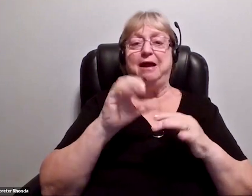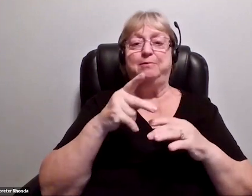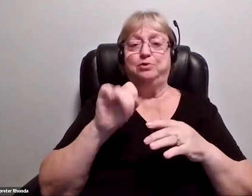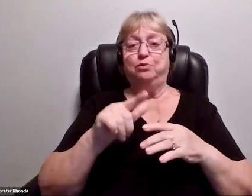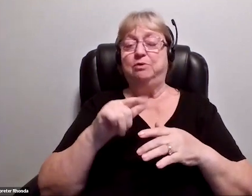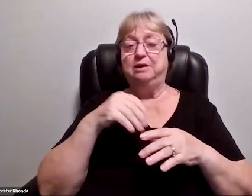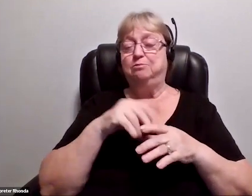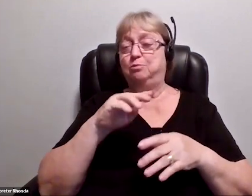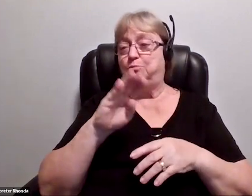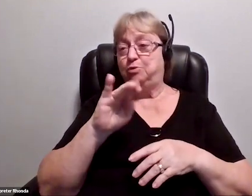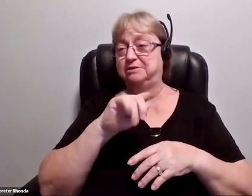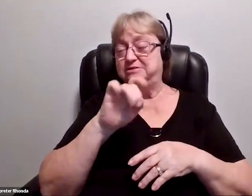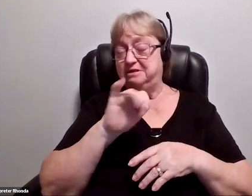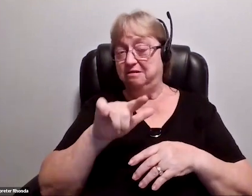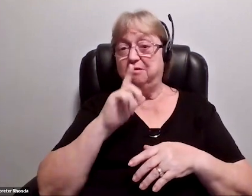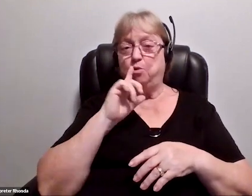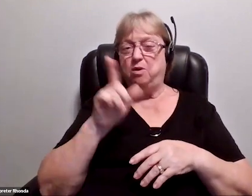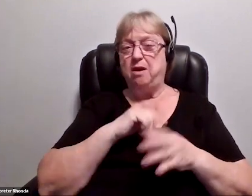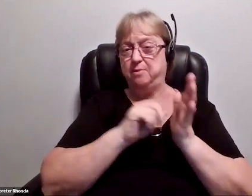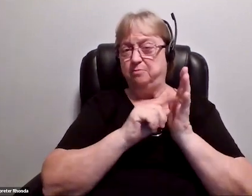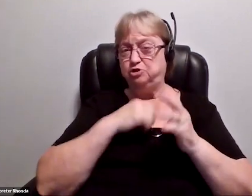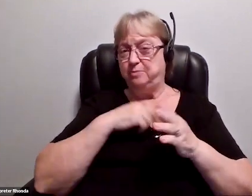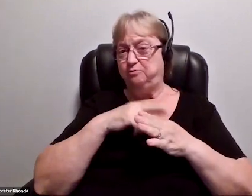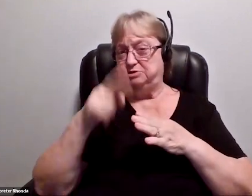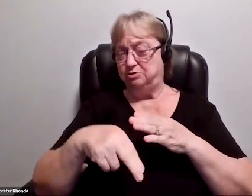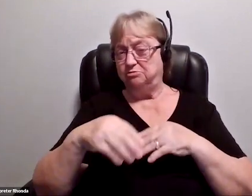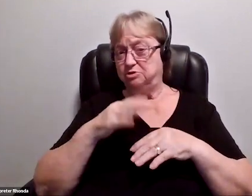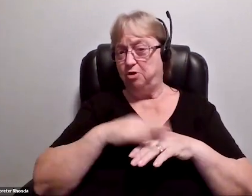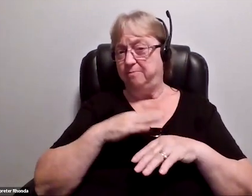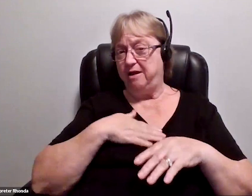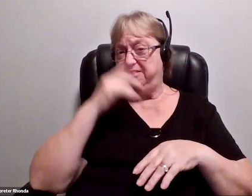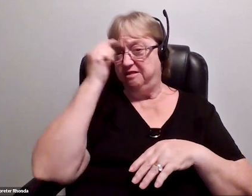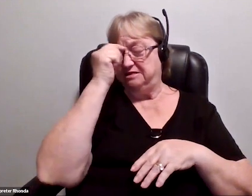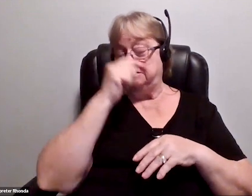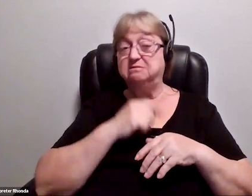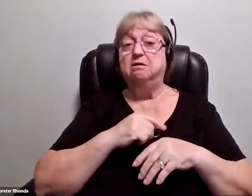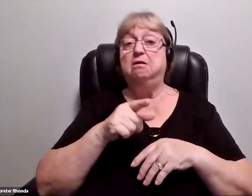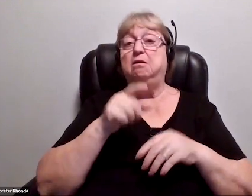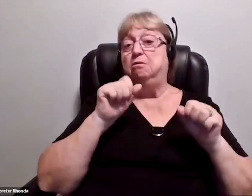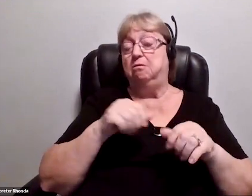some of my results on the thesis. Also you can access my research gate,